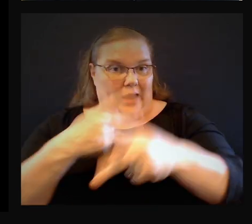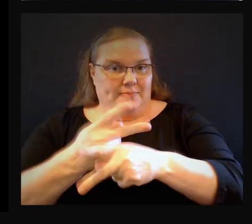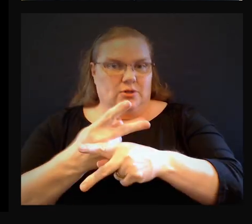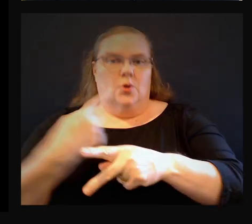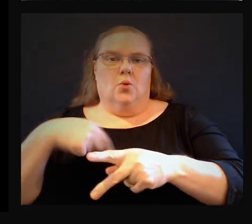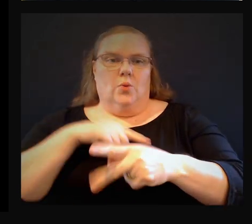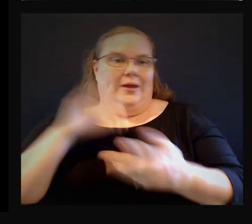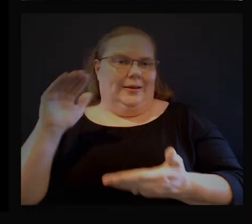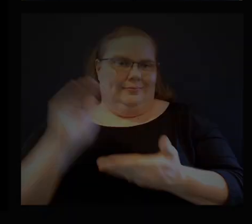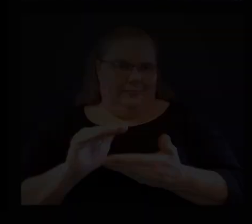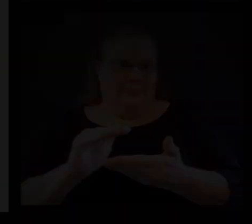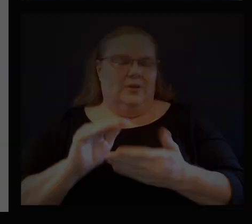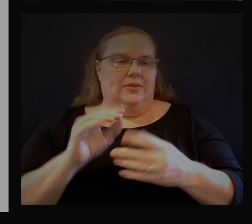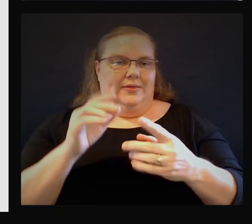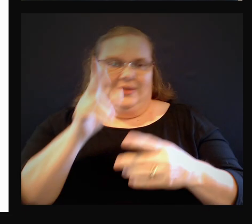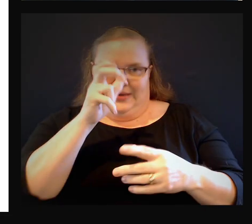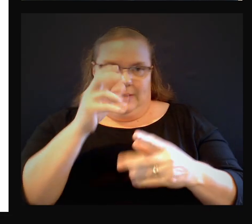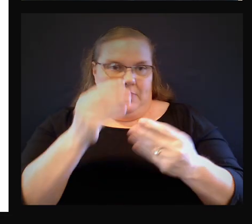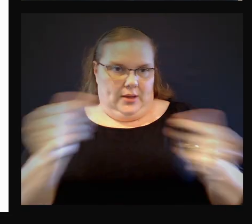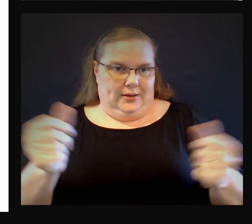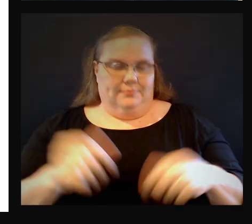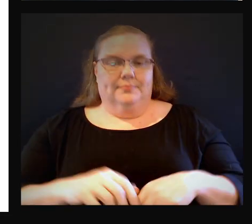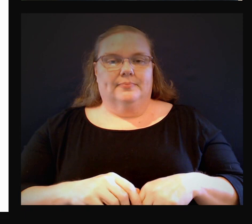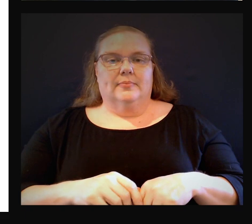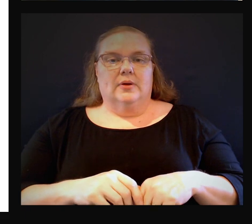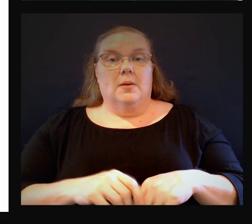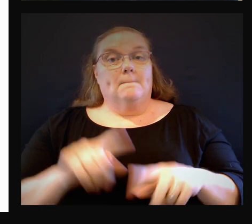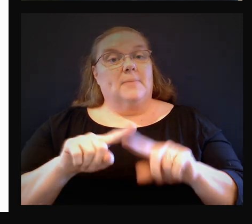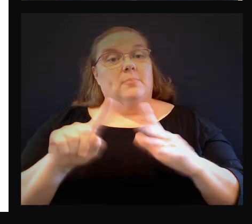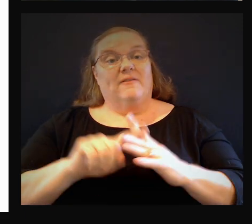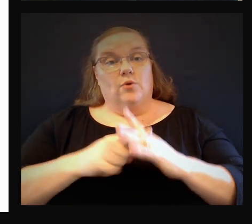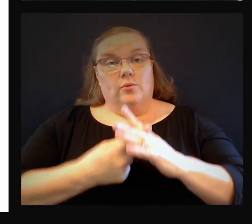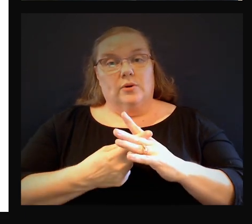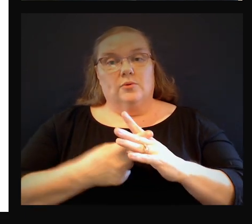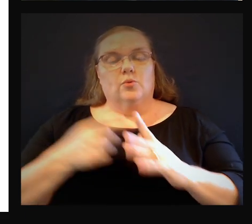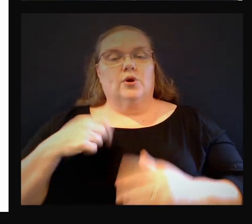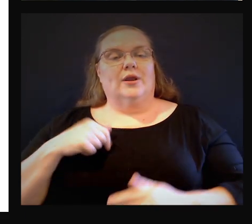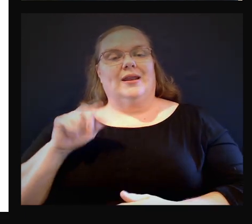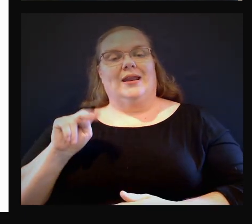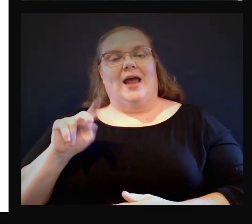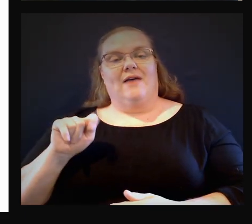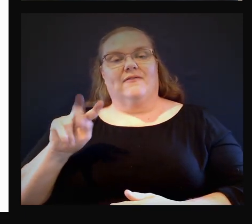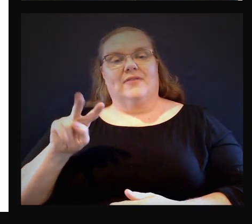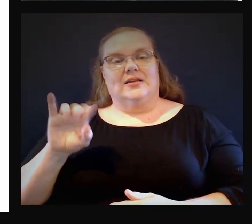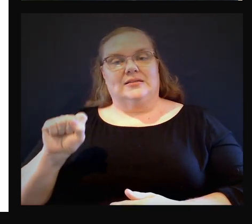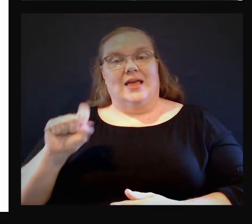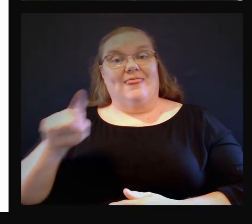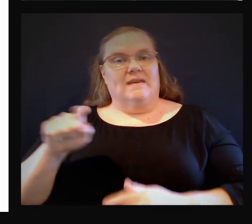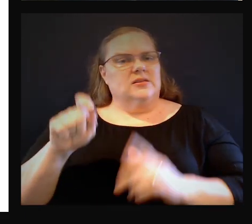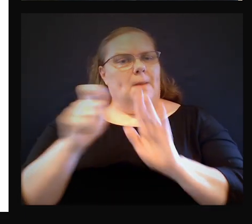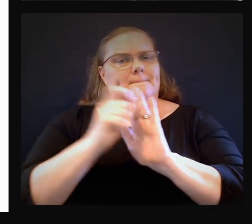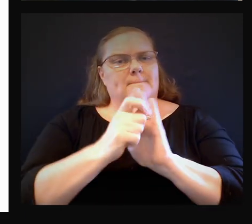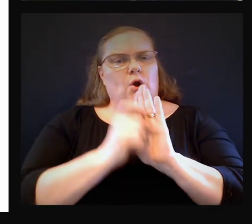and our productivity. Before we begin, let's have a quick refresher on Natvis. This is the markup that Visual Studio uses